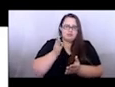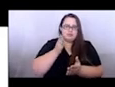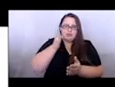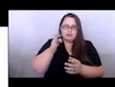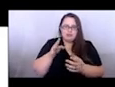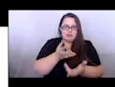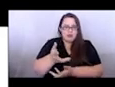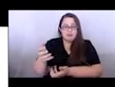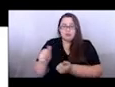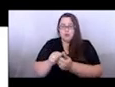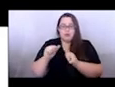Next slide, please.